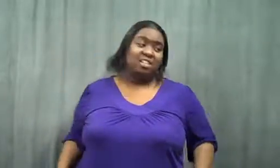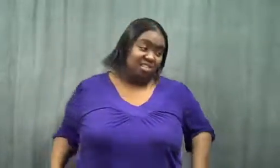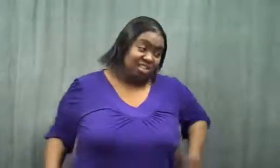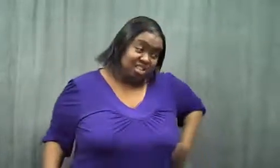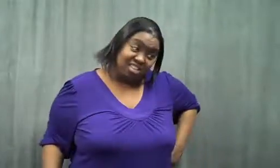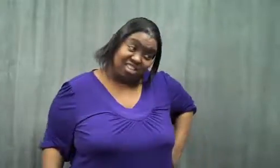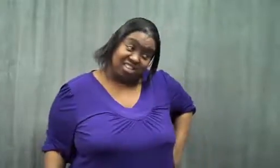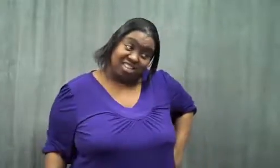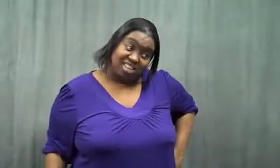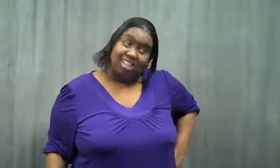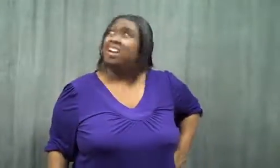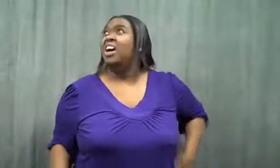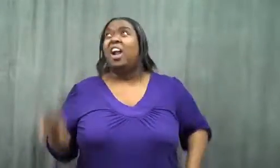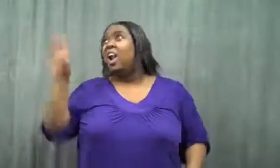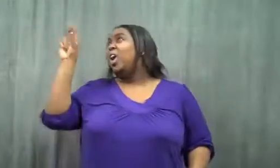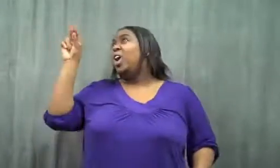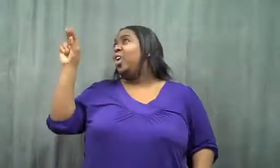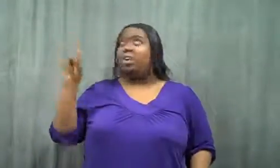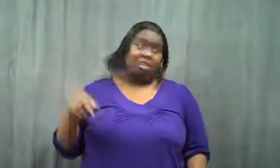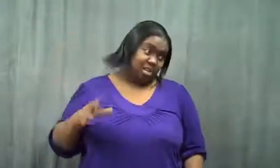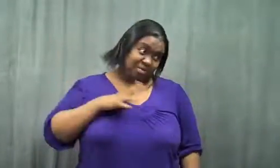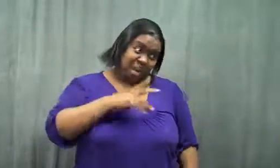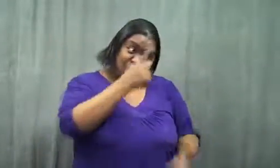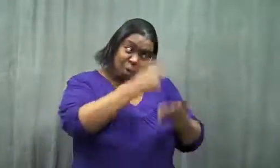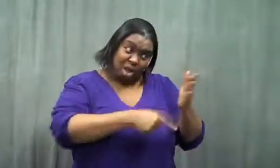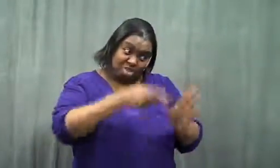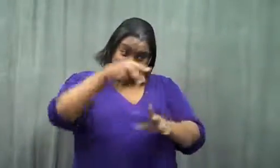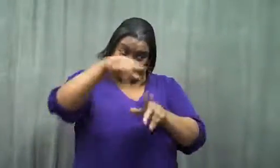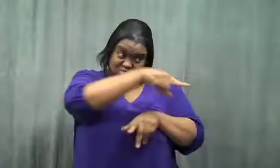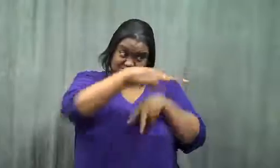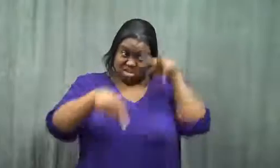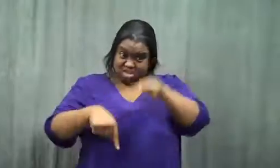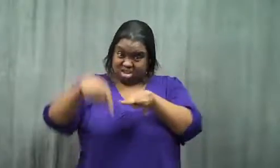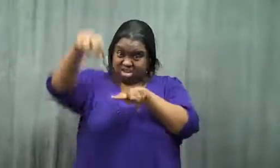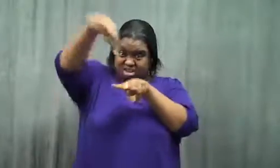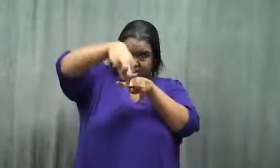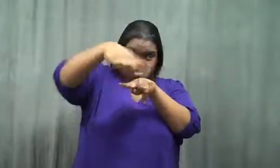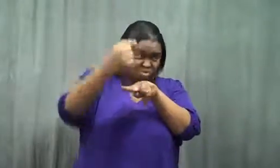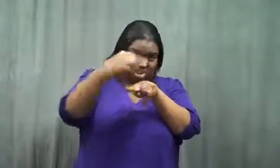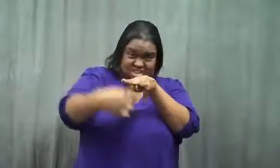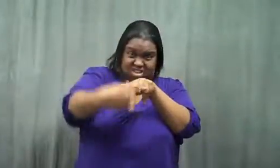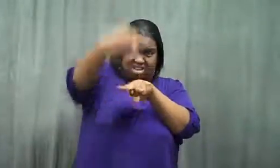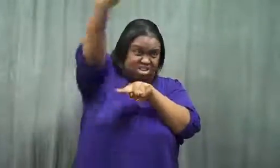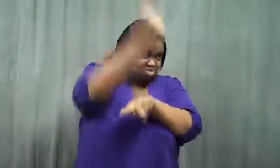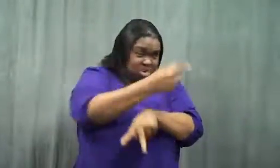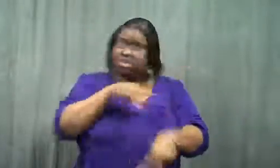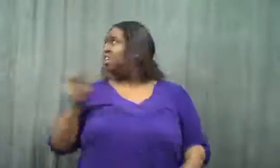"Yes you did!" "No I didn't!" I said, "Ok what do you see in front of you?"